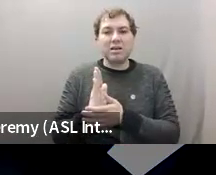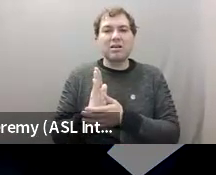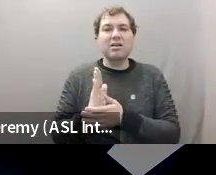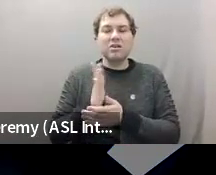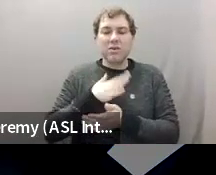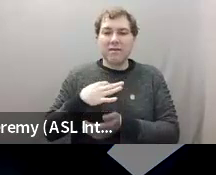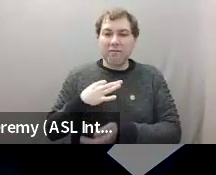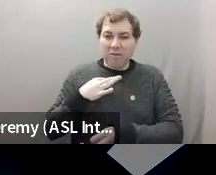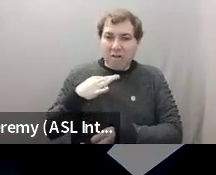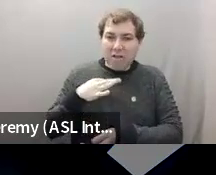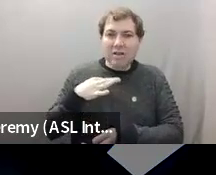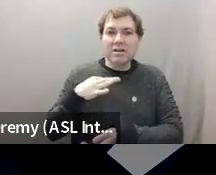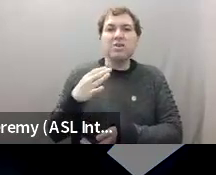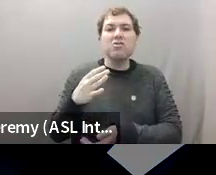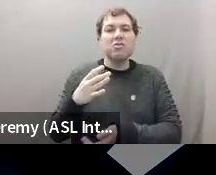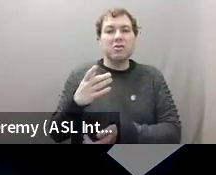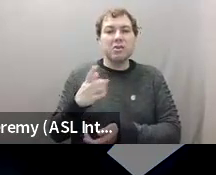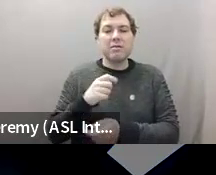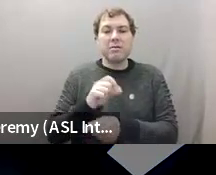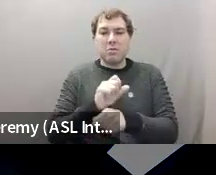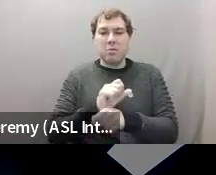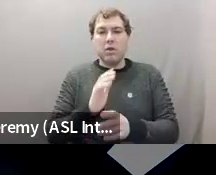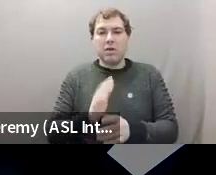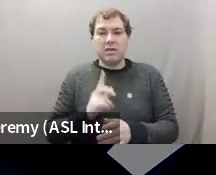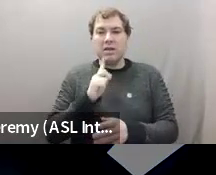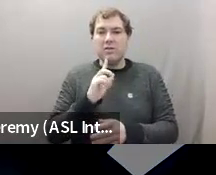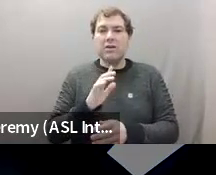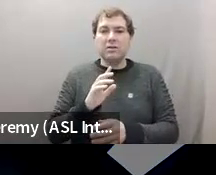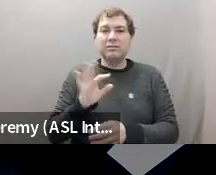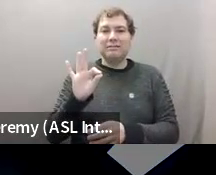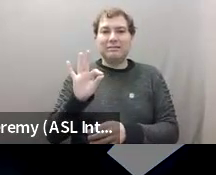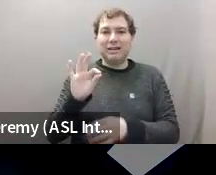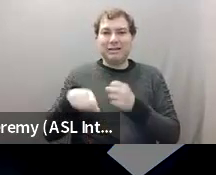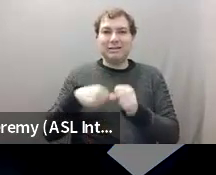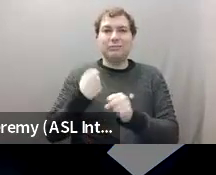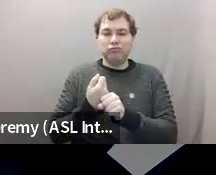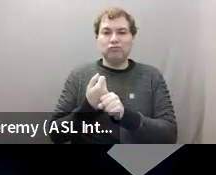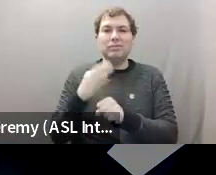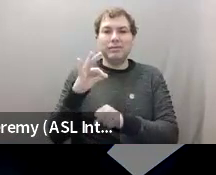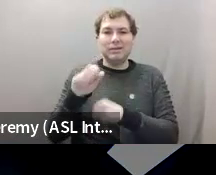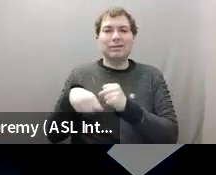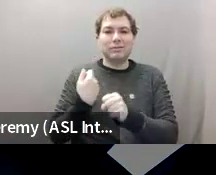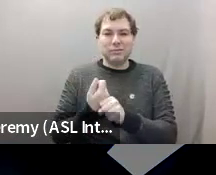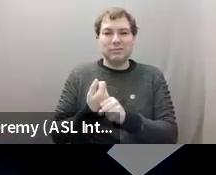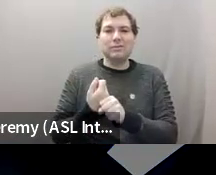james turner: and as an employee I've been here james turner: I use. james turner: So I must be doing something like.